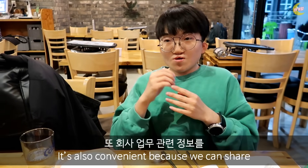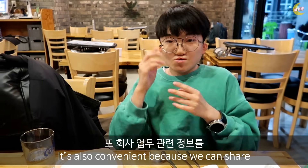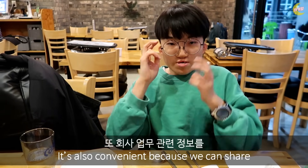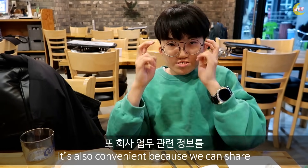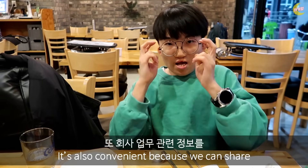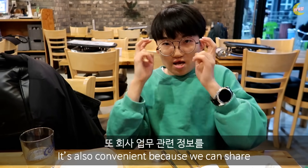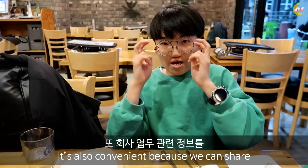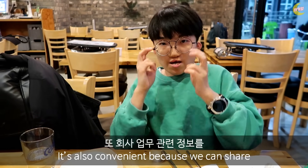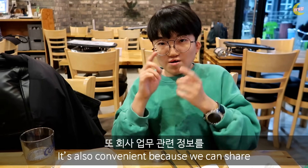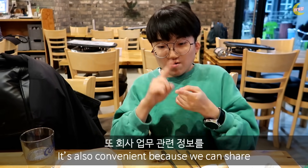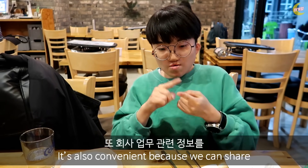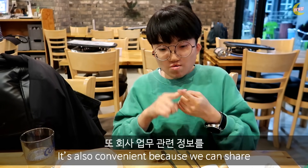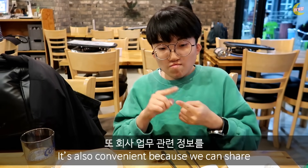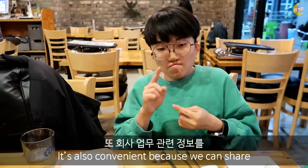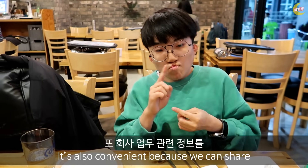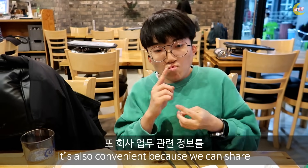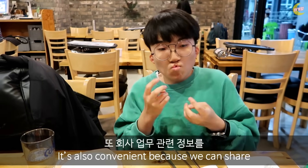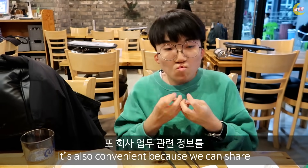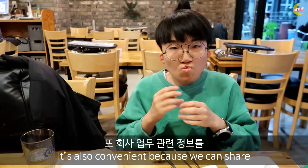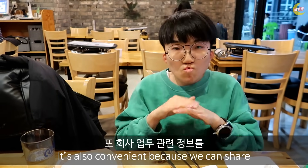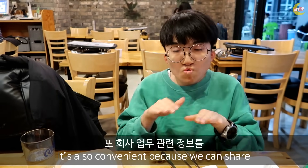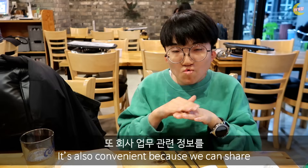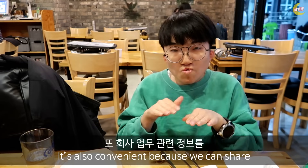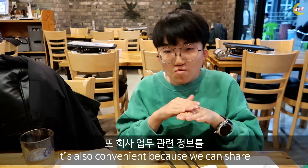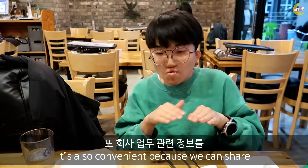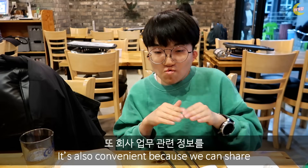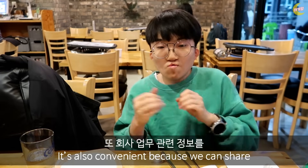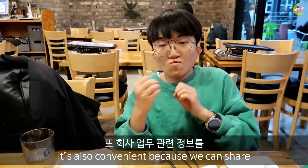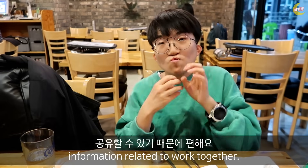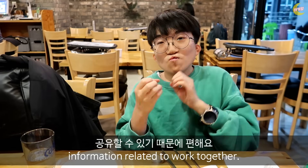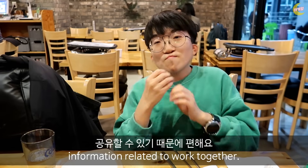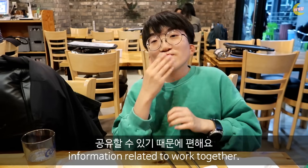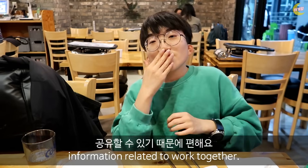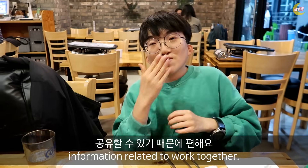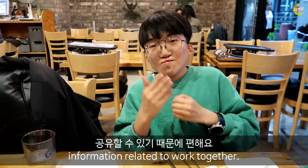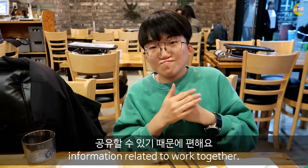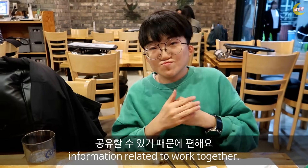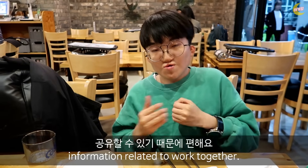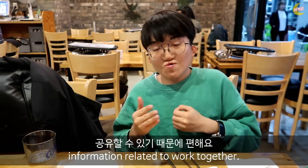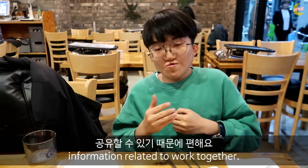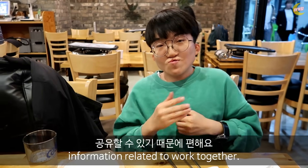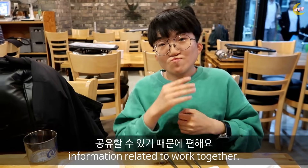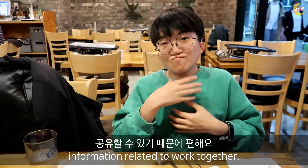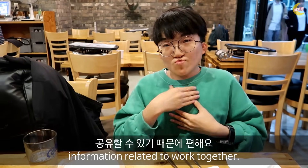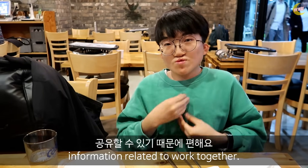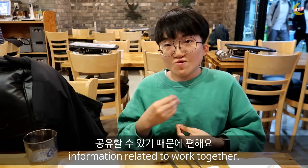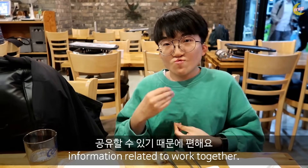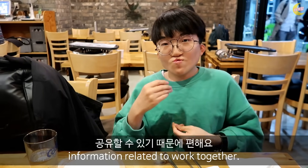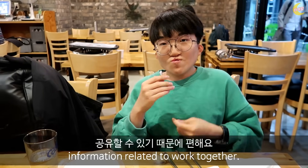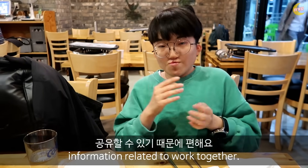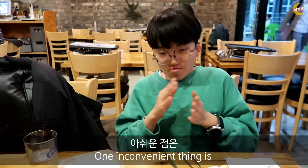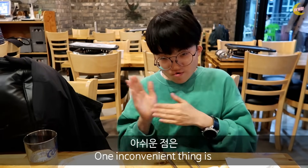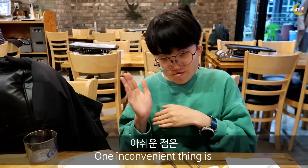It’s also convenient because we can share information related to work together.